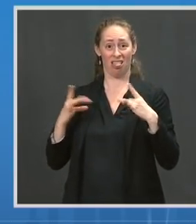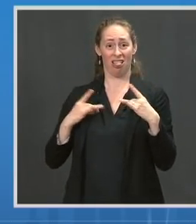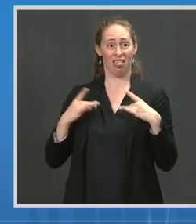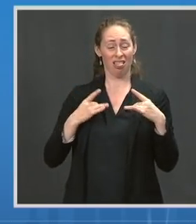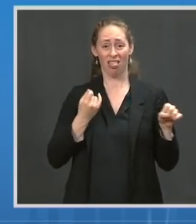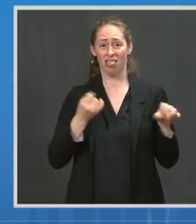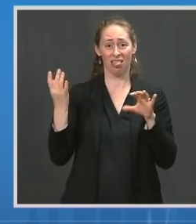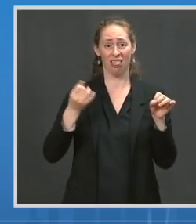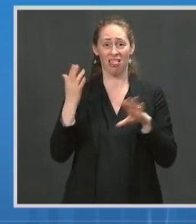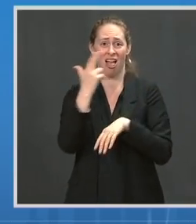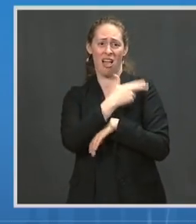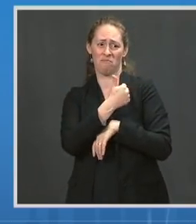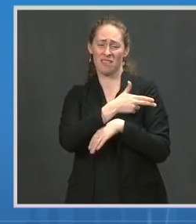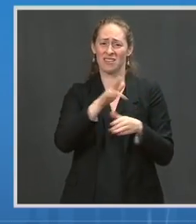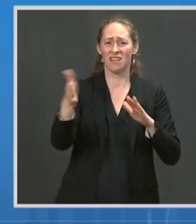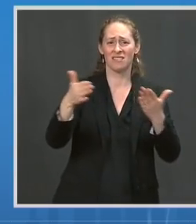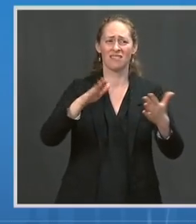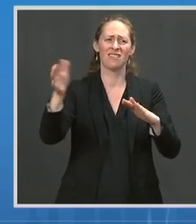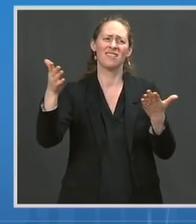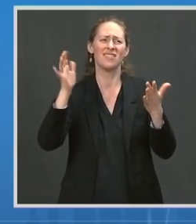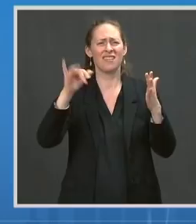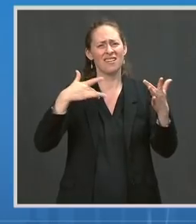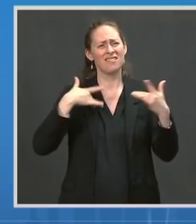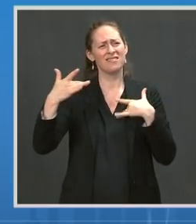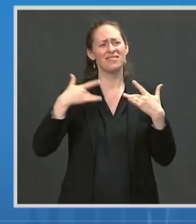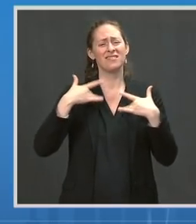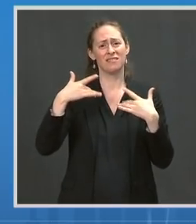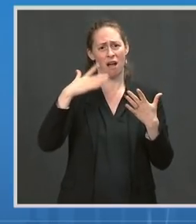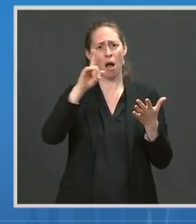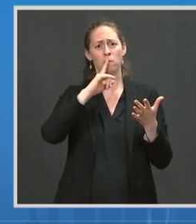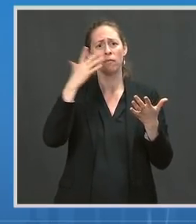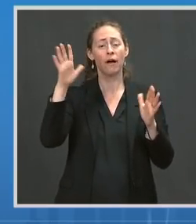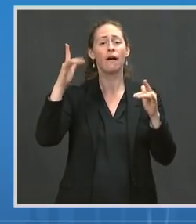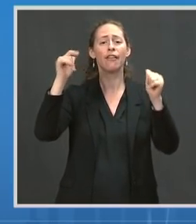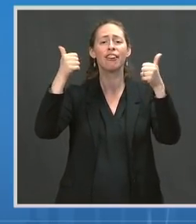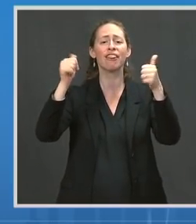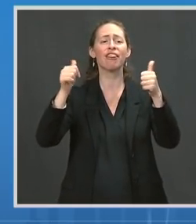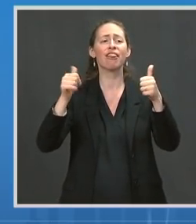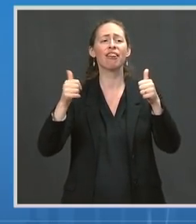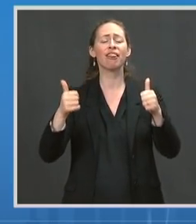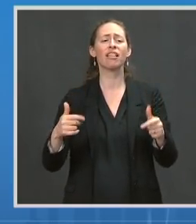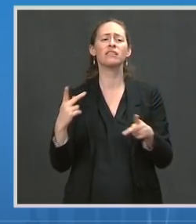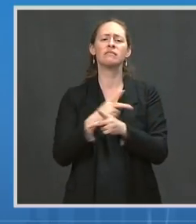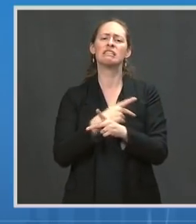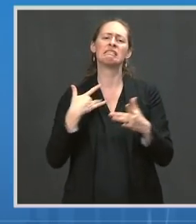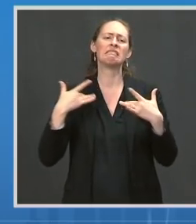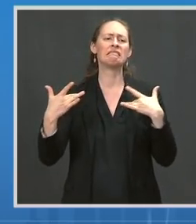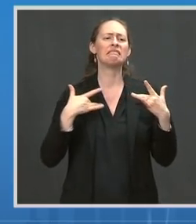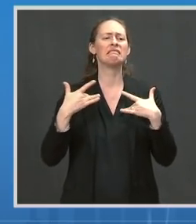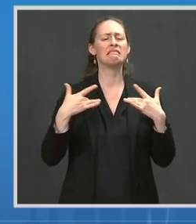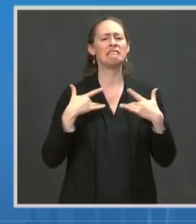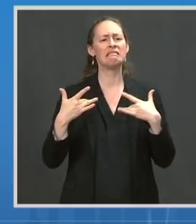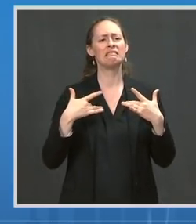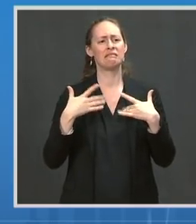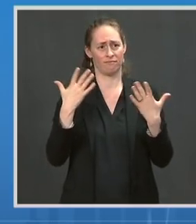and they threaten the progress we've already made. As I've discussed, some of these increases are as a result of relaxed prevention efforts